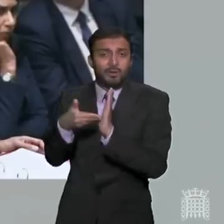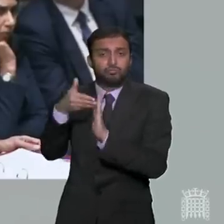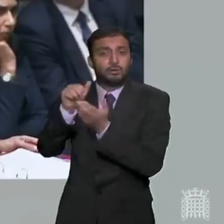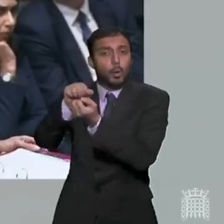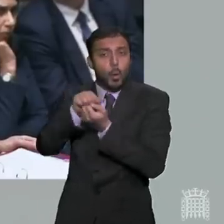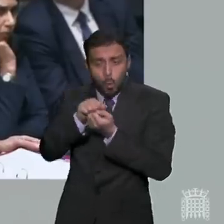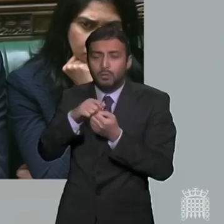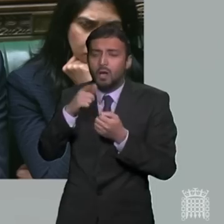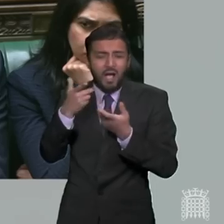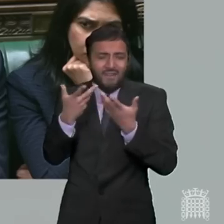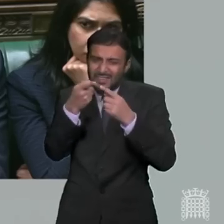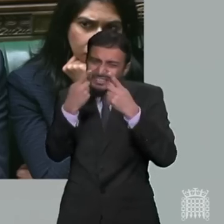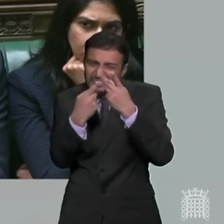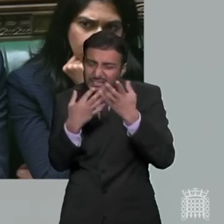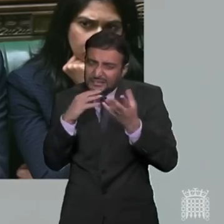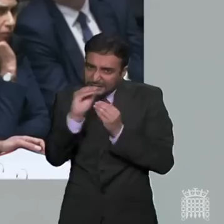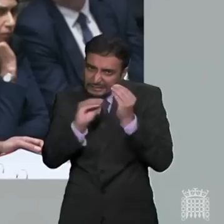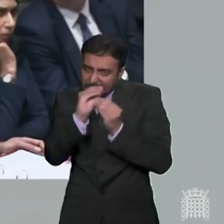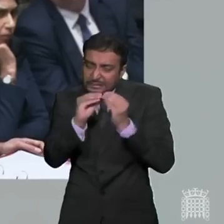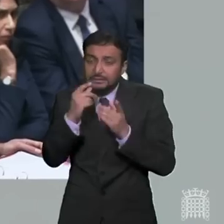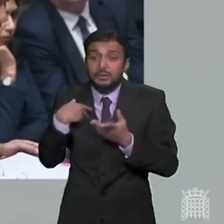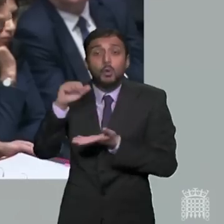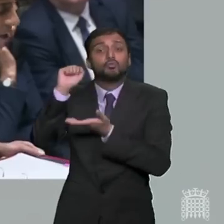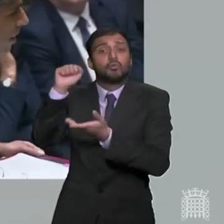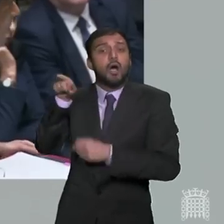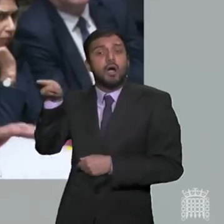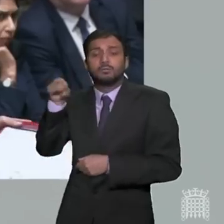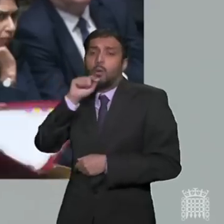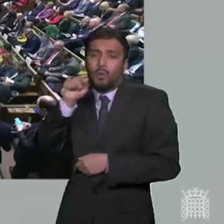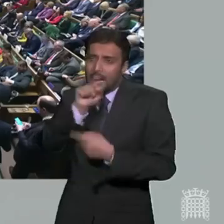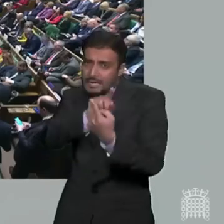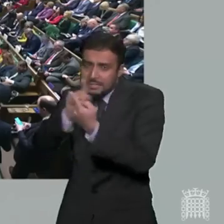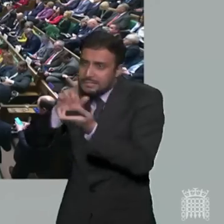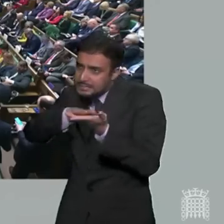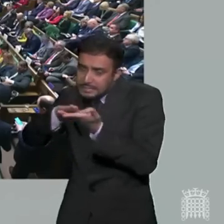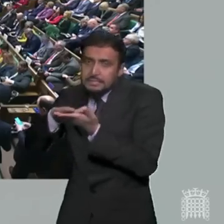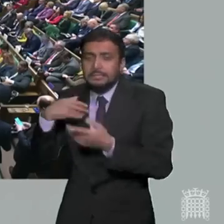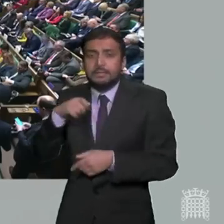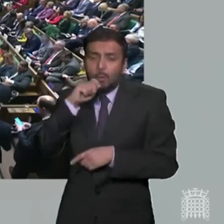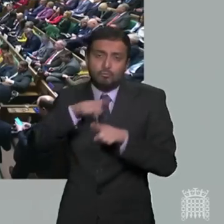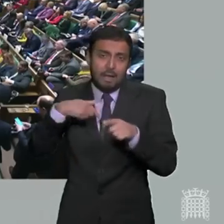We will continue to do all we can to support those homeowners who are struggling with their payments. Craig Tracey (North Warwickshire) (Con) Q8.